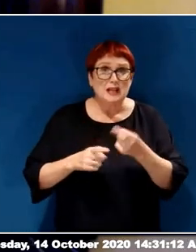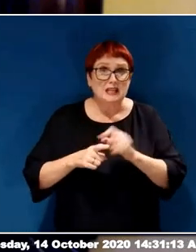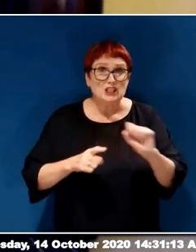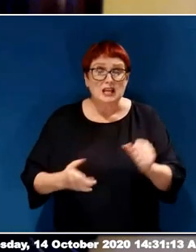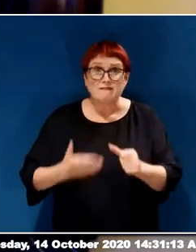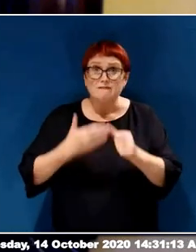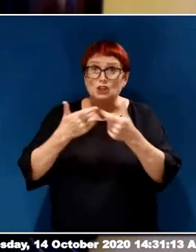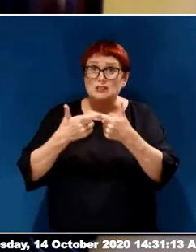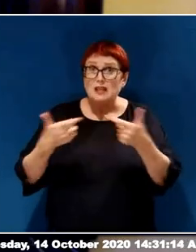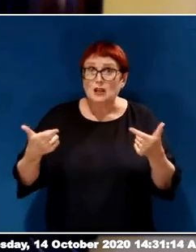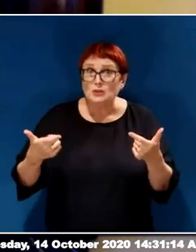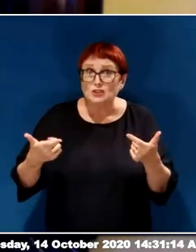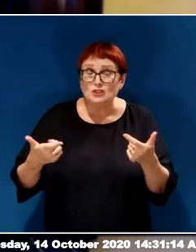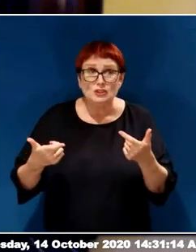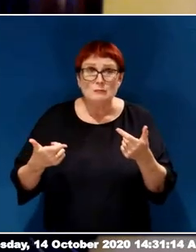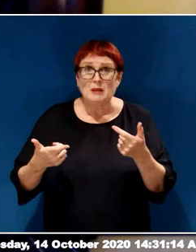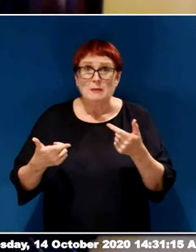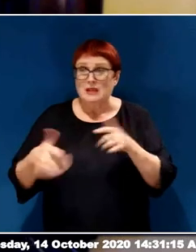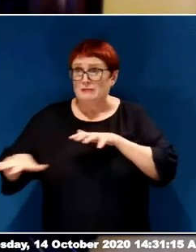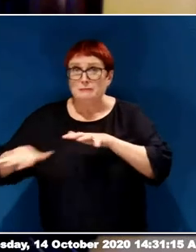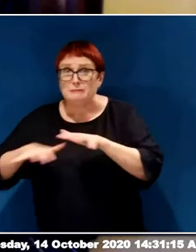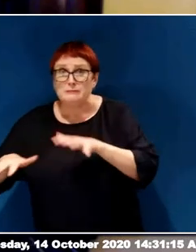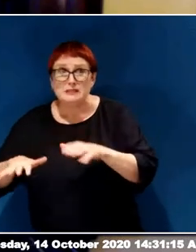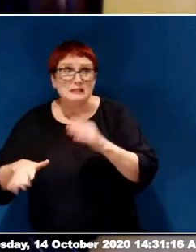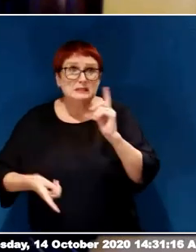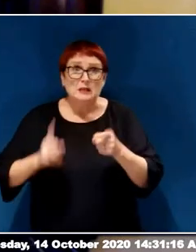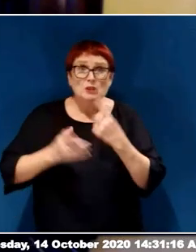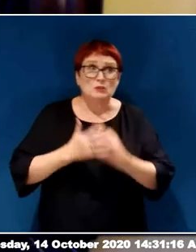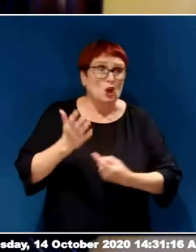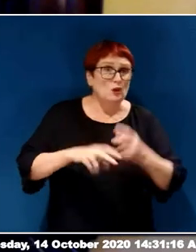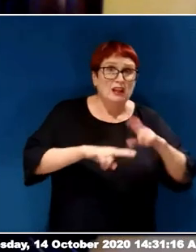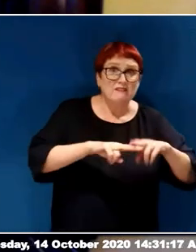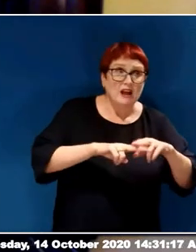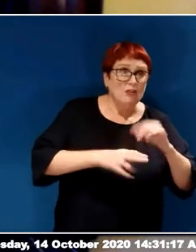parents. And they simply may not have the energy to pursue it.